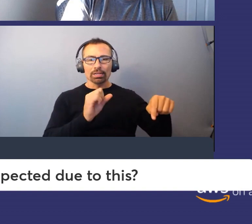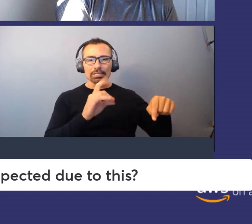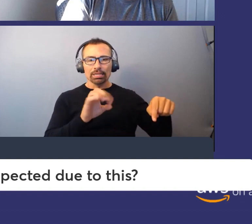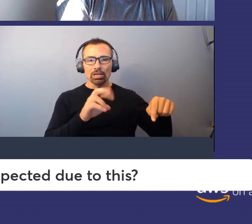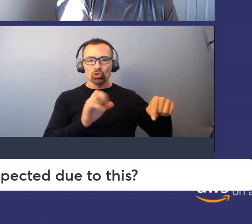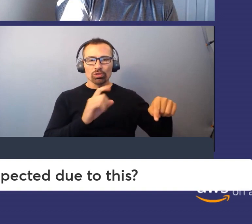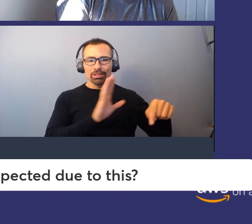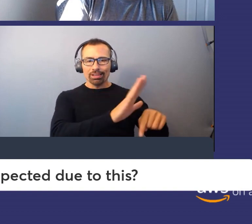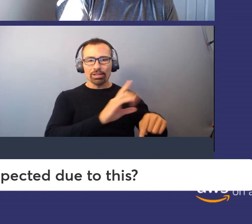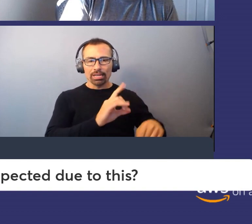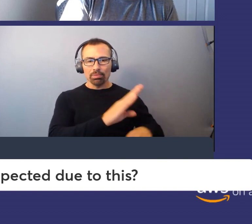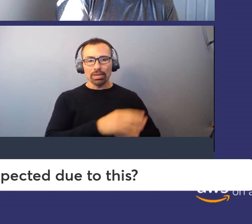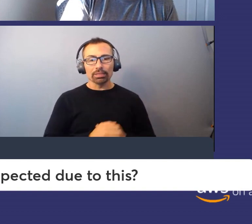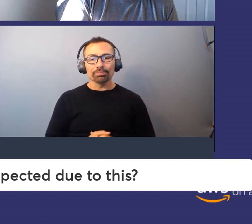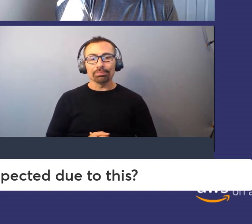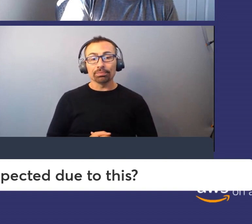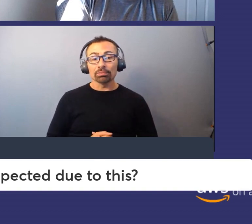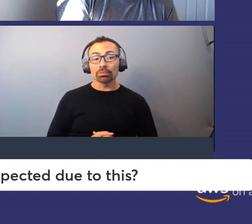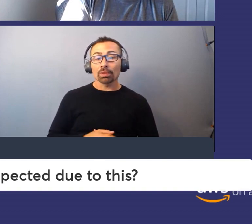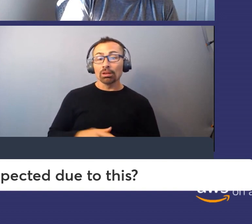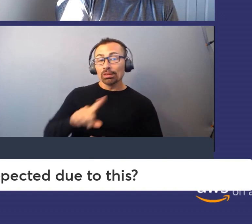how much is realtime data inspected due to this?